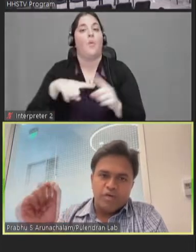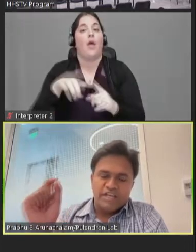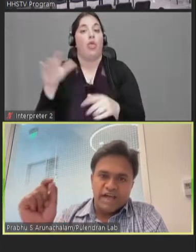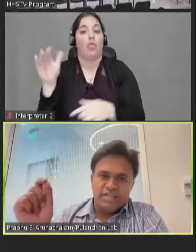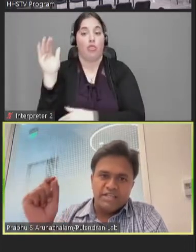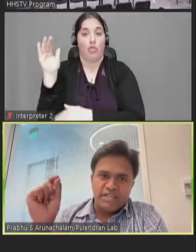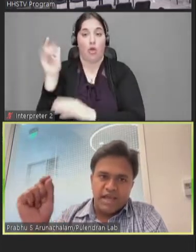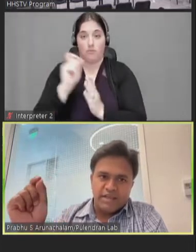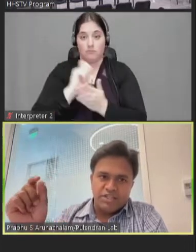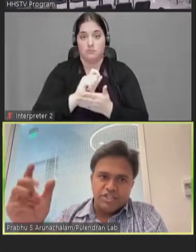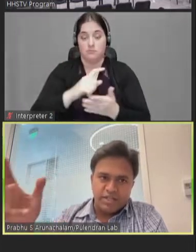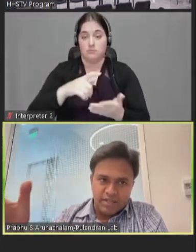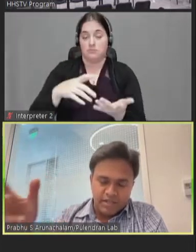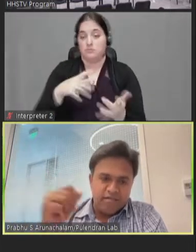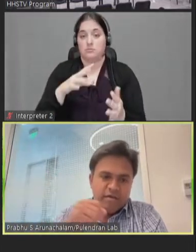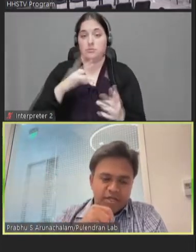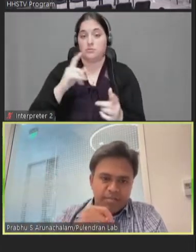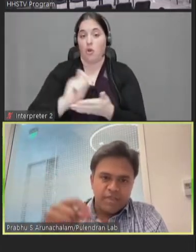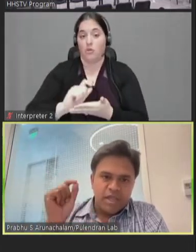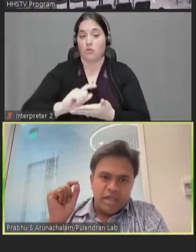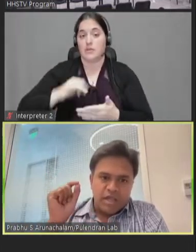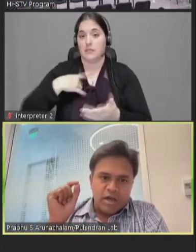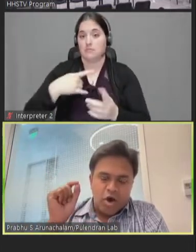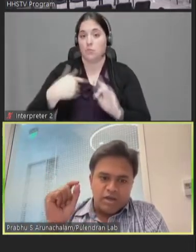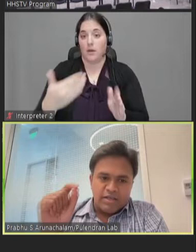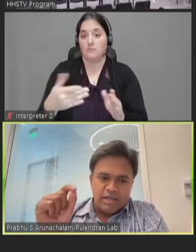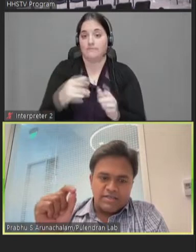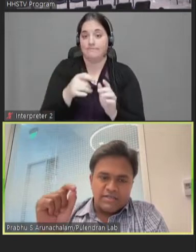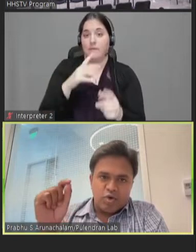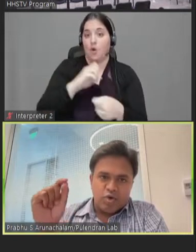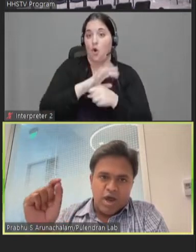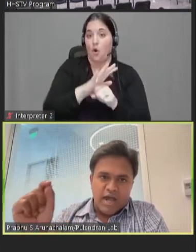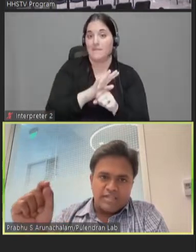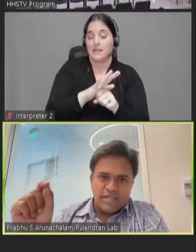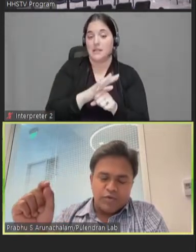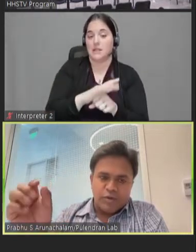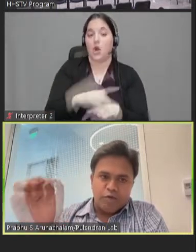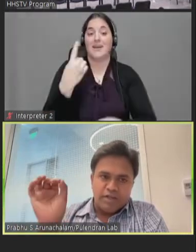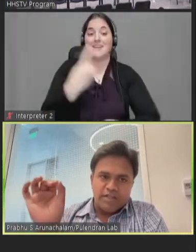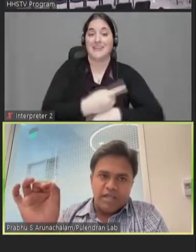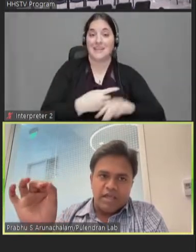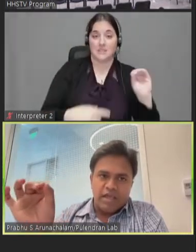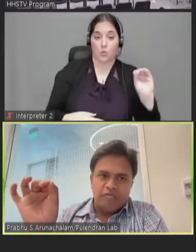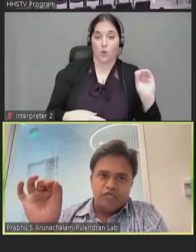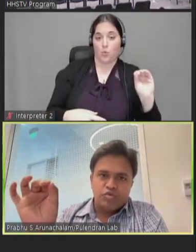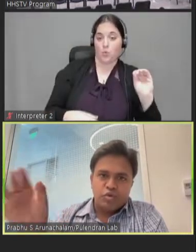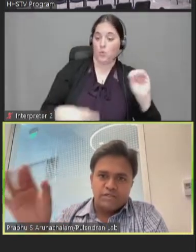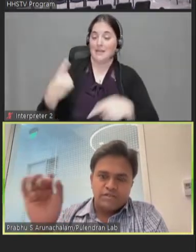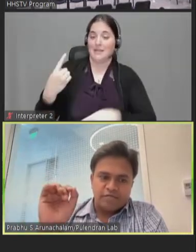COVID-19 antigen that they developed on day zero and day 21. They gave two doses